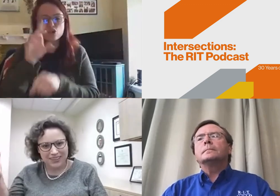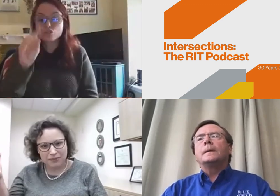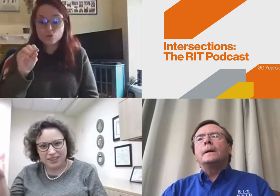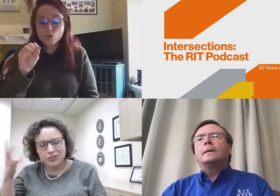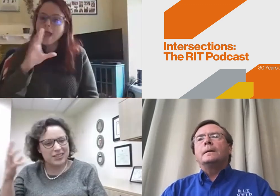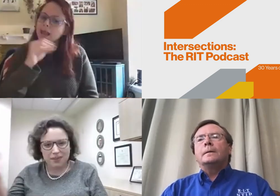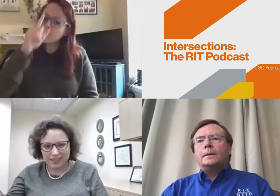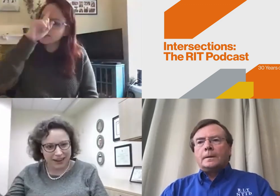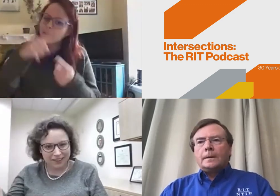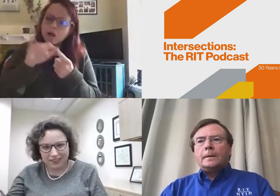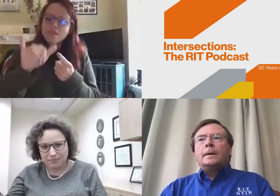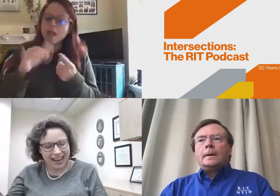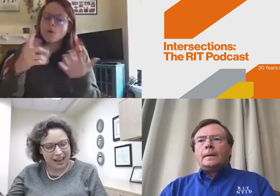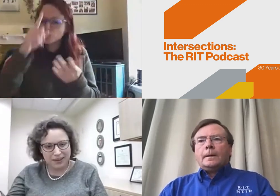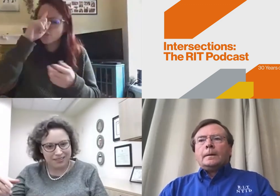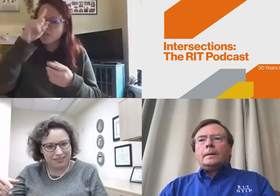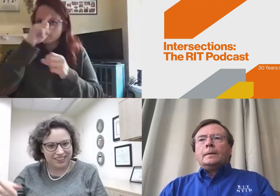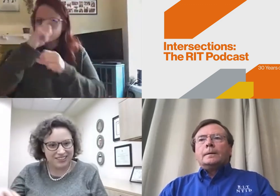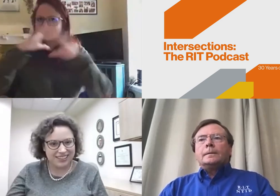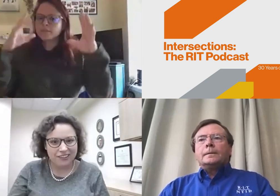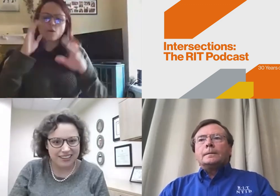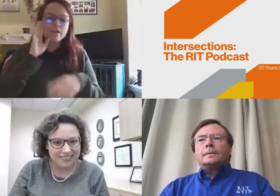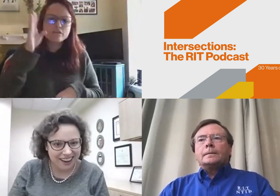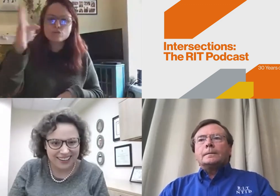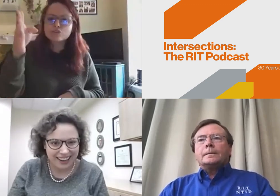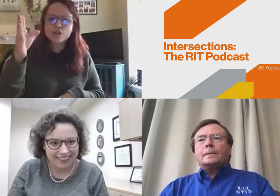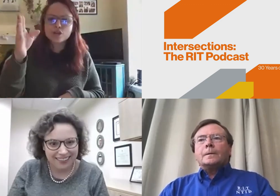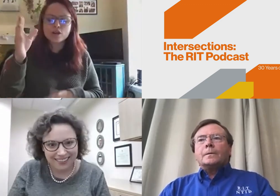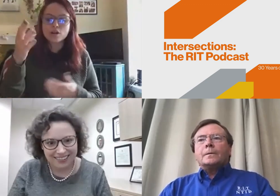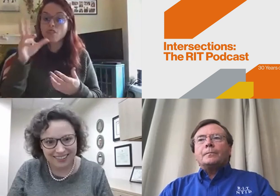What did you already expect might be happening 30 years later that's not yet?